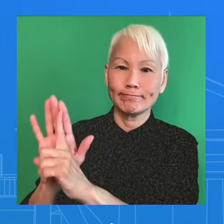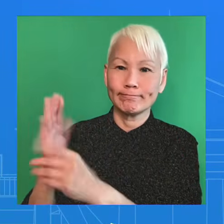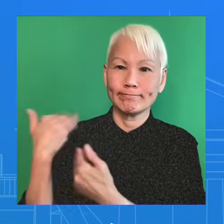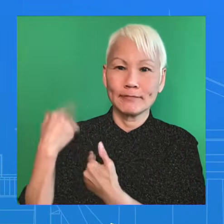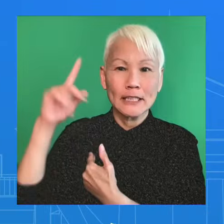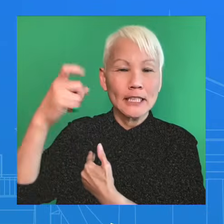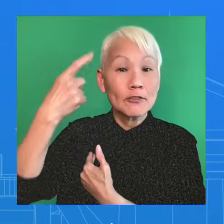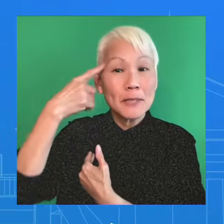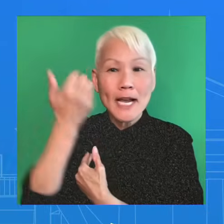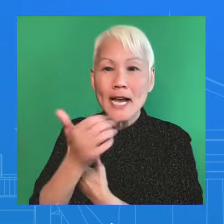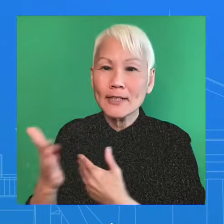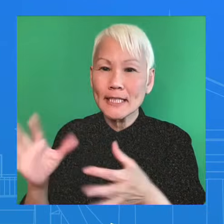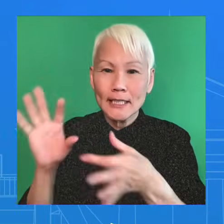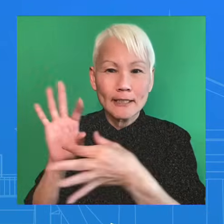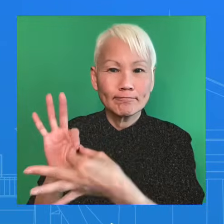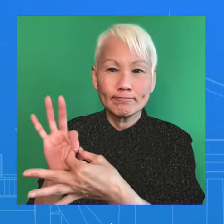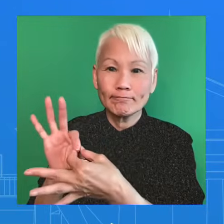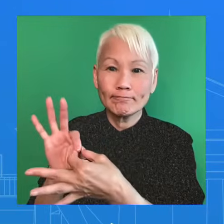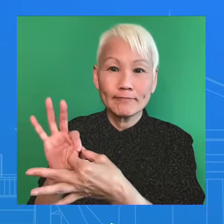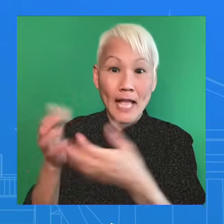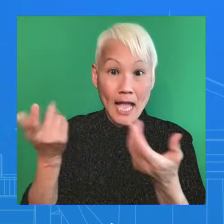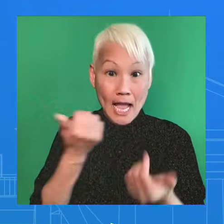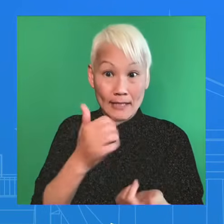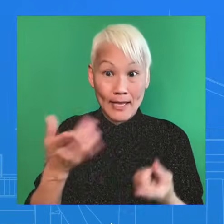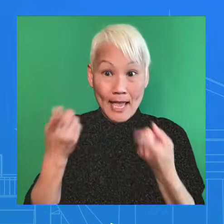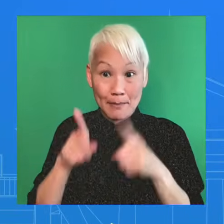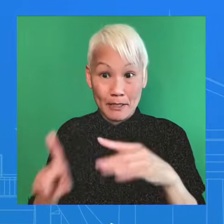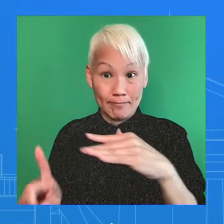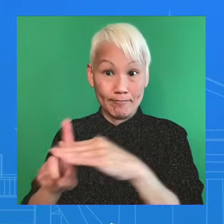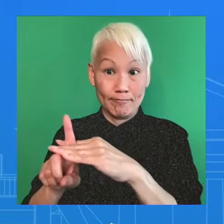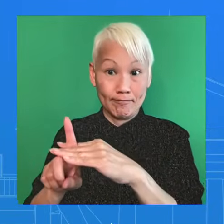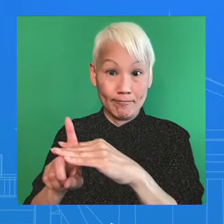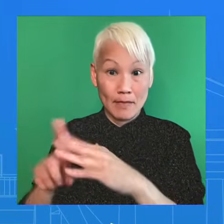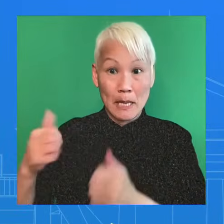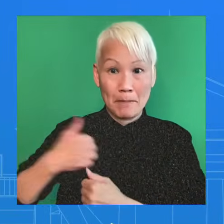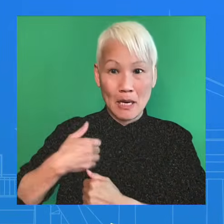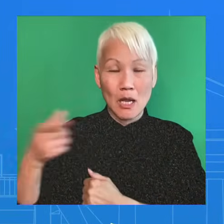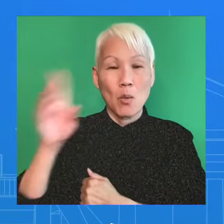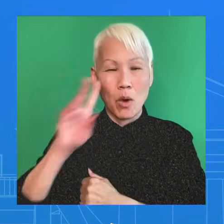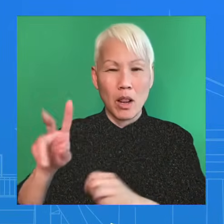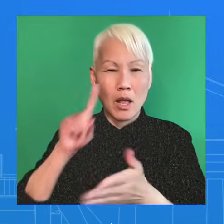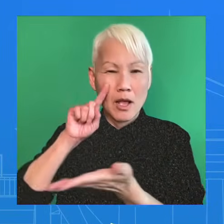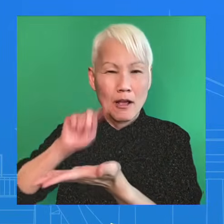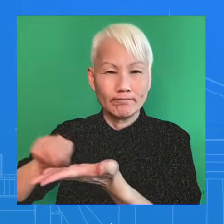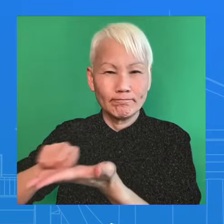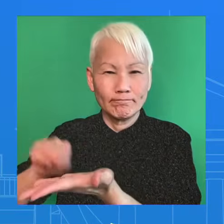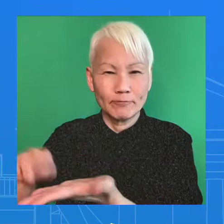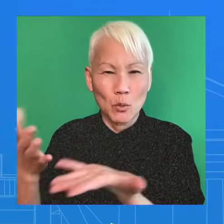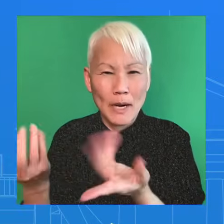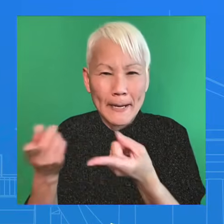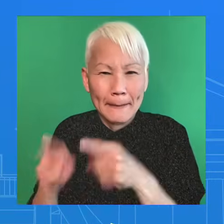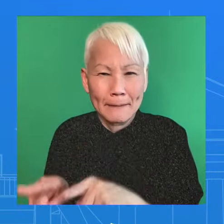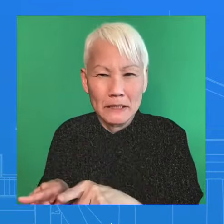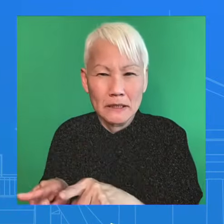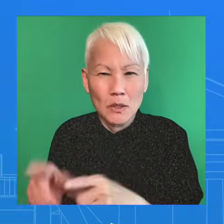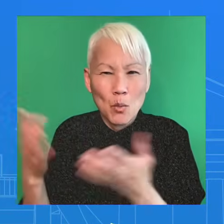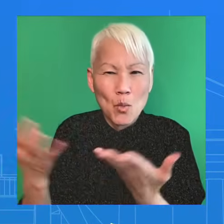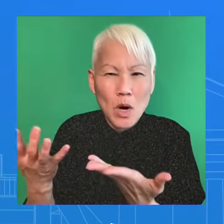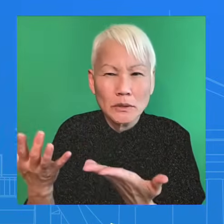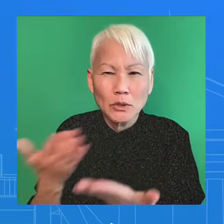to take a look at how it performed. Having observed this myself for many years,